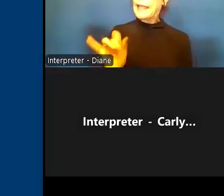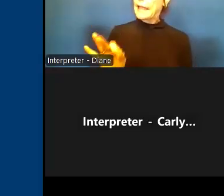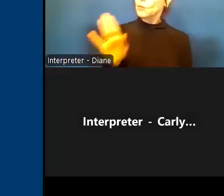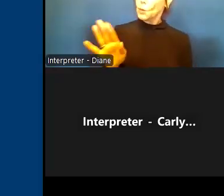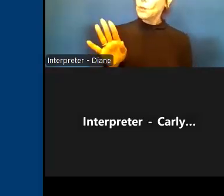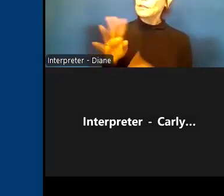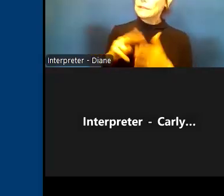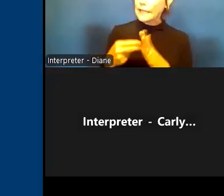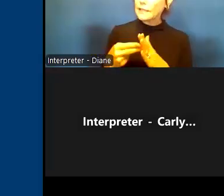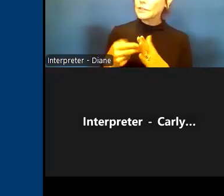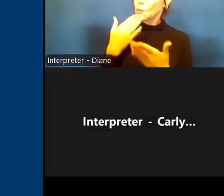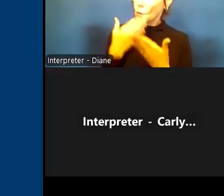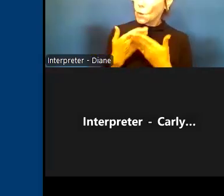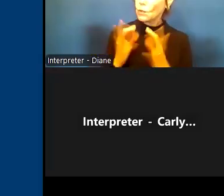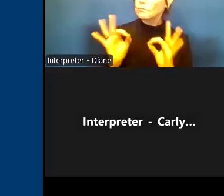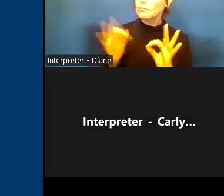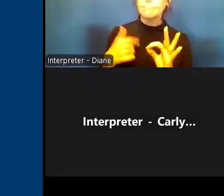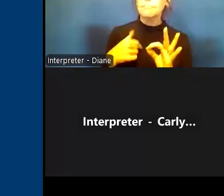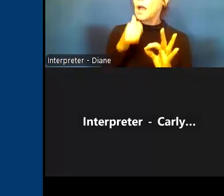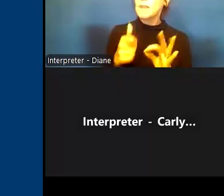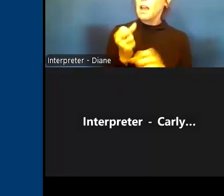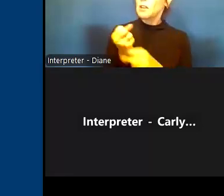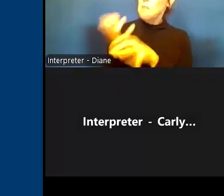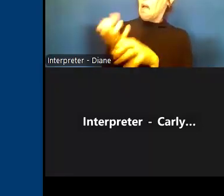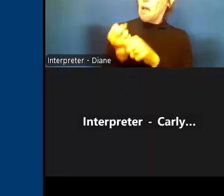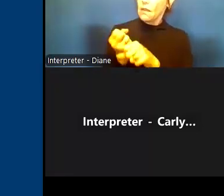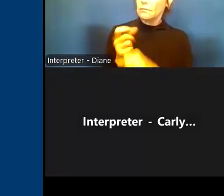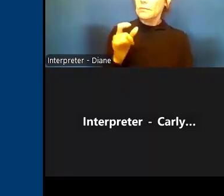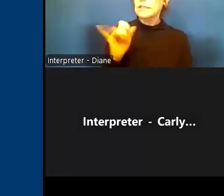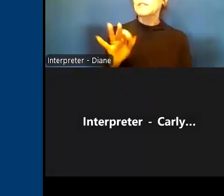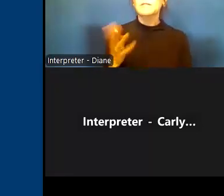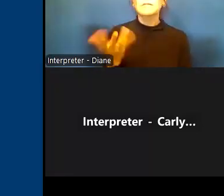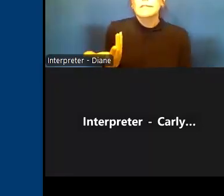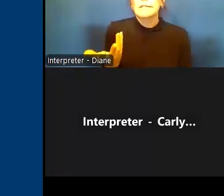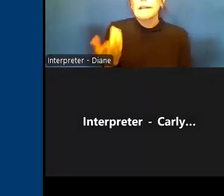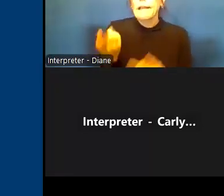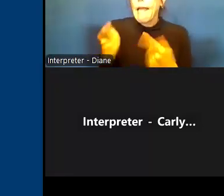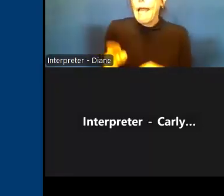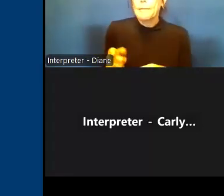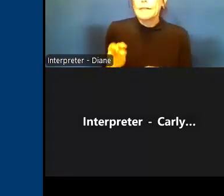are good I'm not going to jump down your throat if you happen to like not know something in